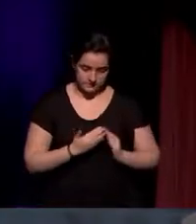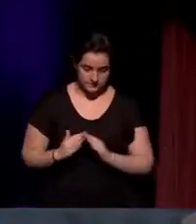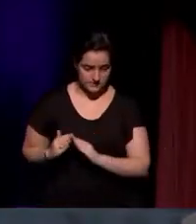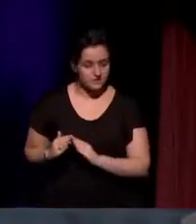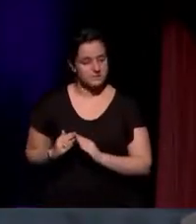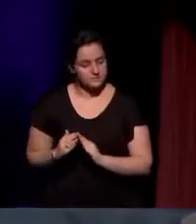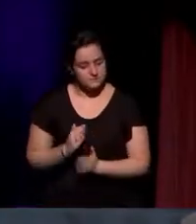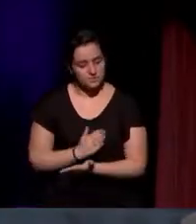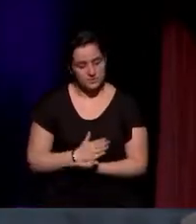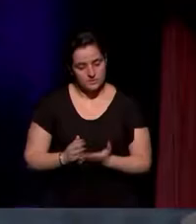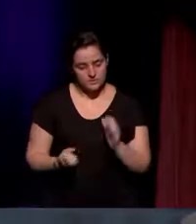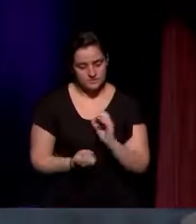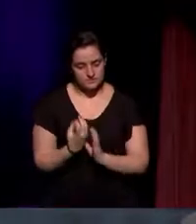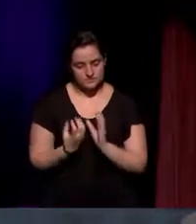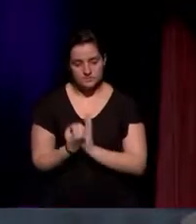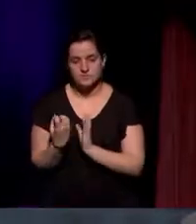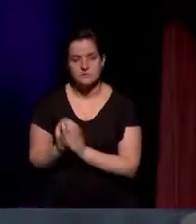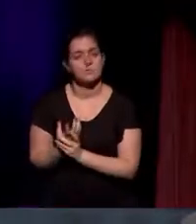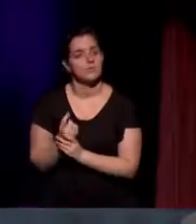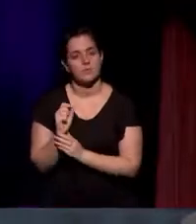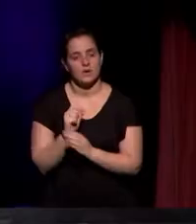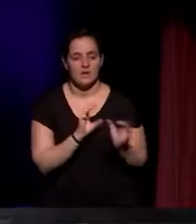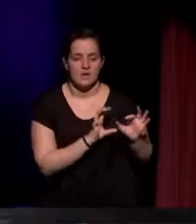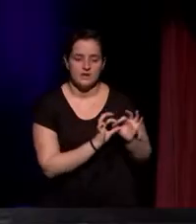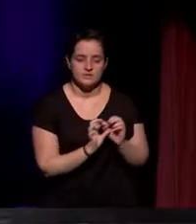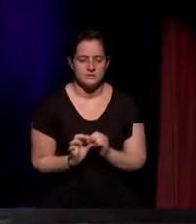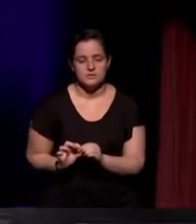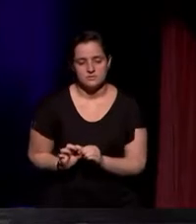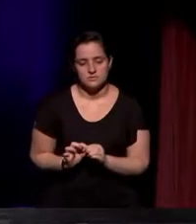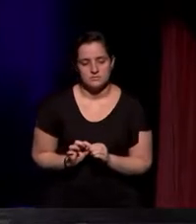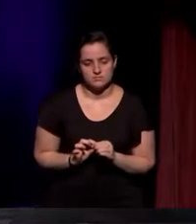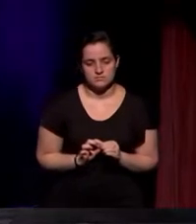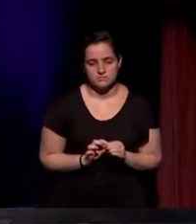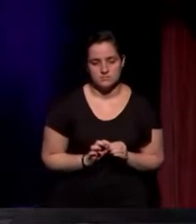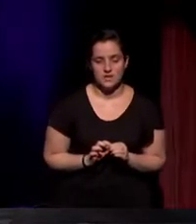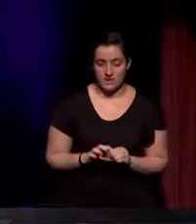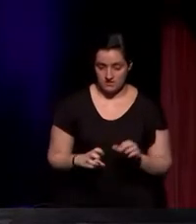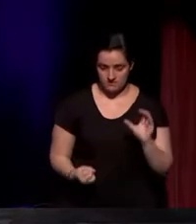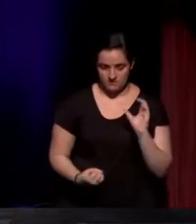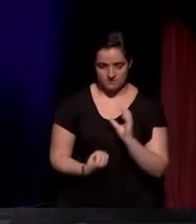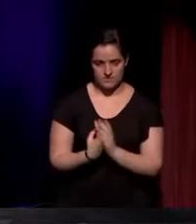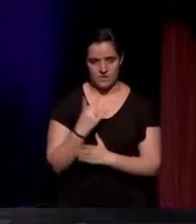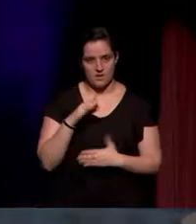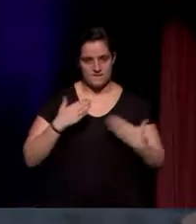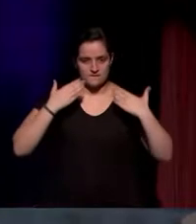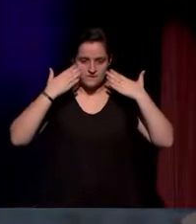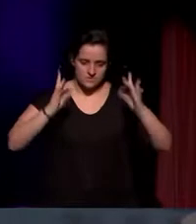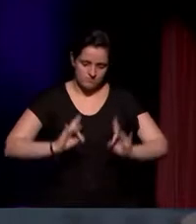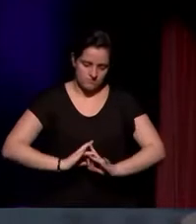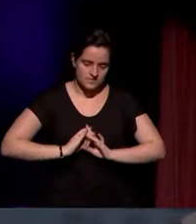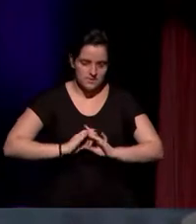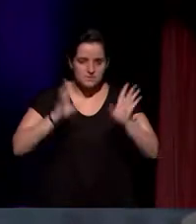to arise associations that will give rise to to the Liberation Front of Mozambique.